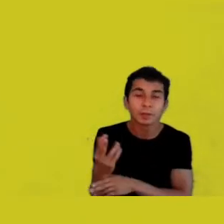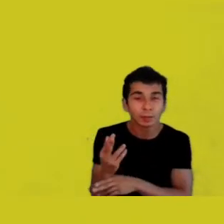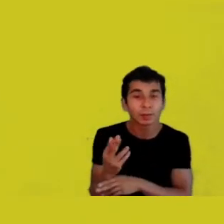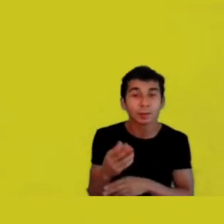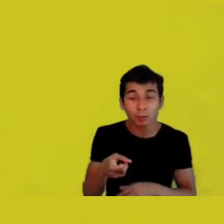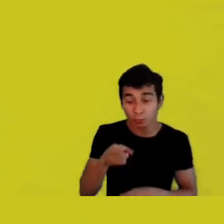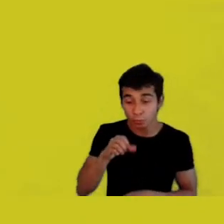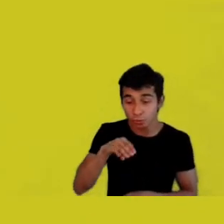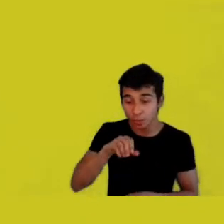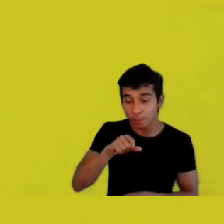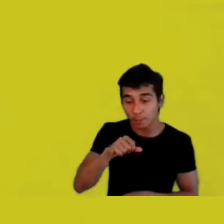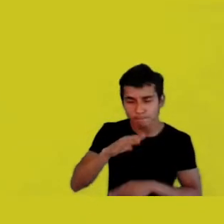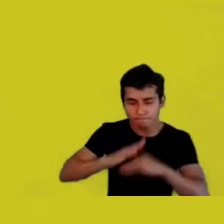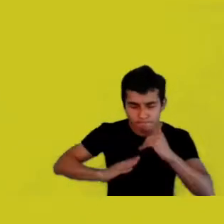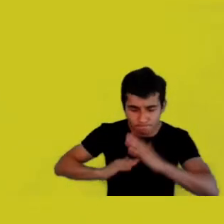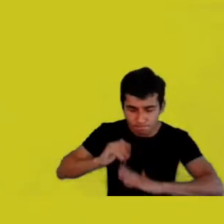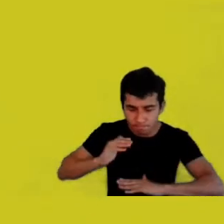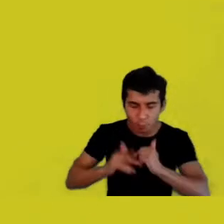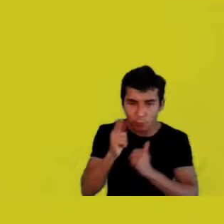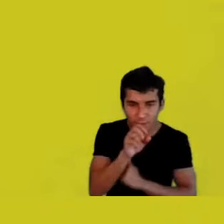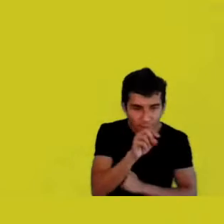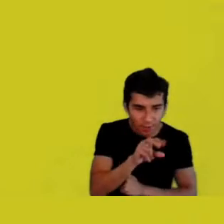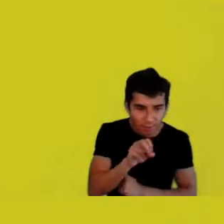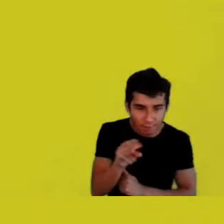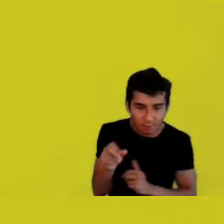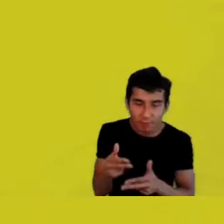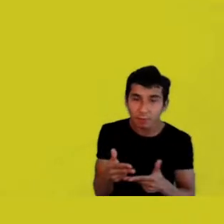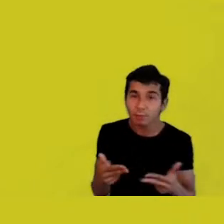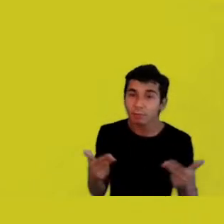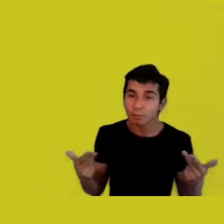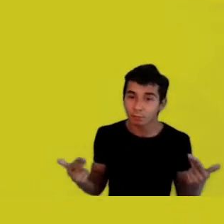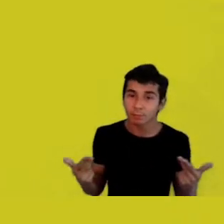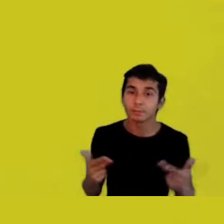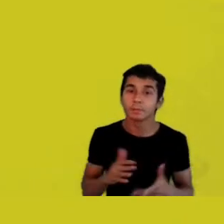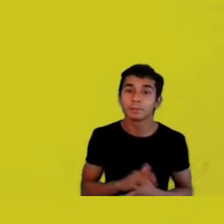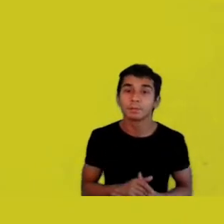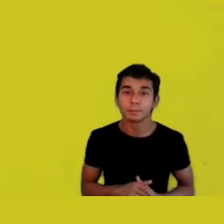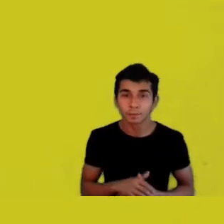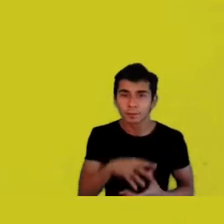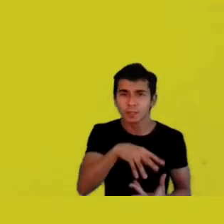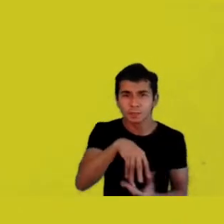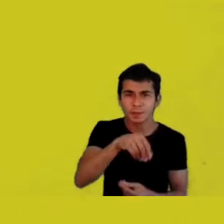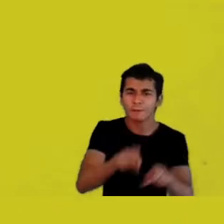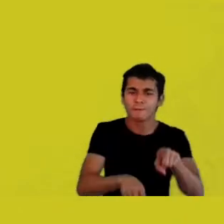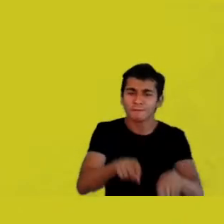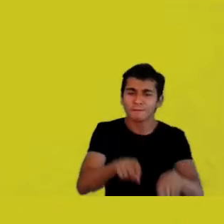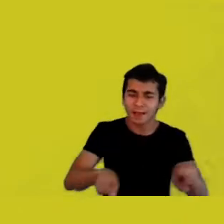Not by chance these multiplicities need to be captured